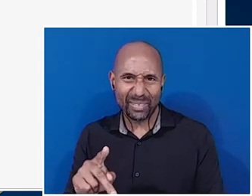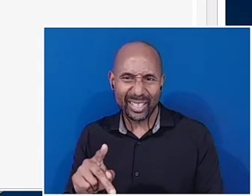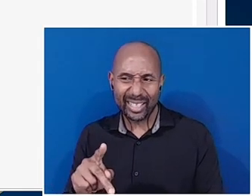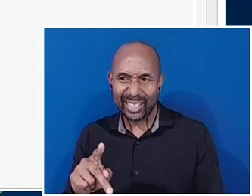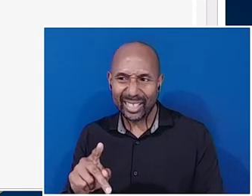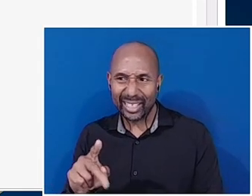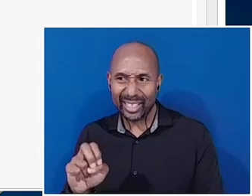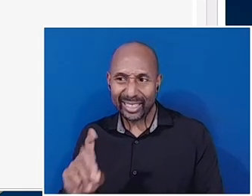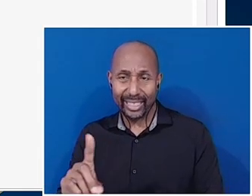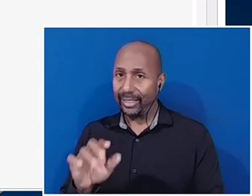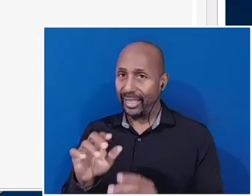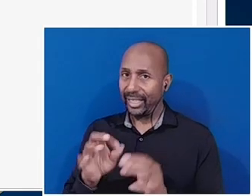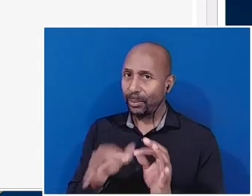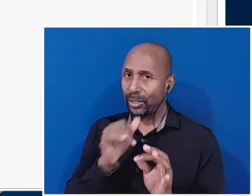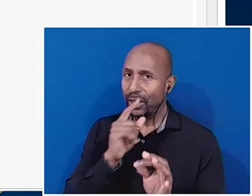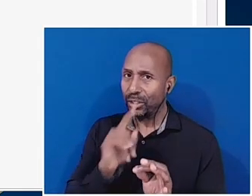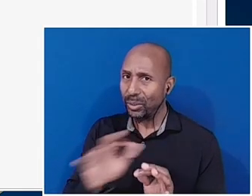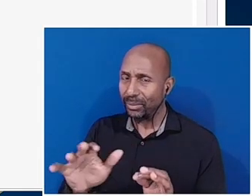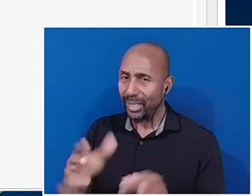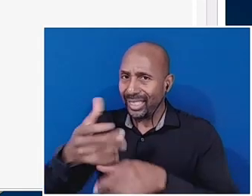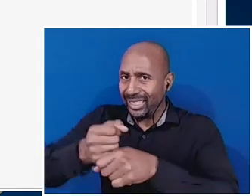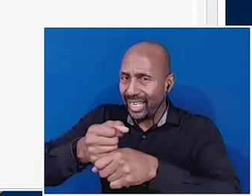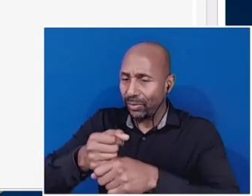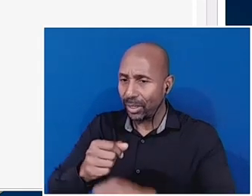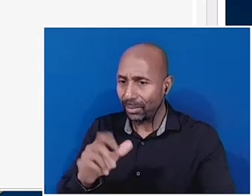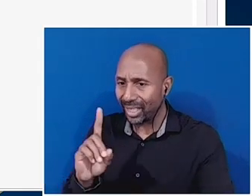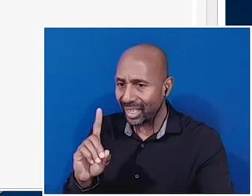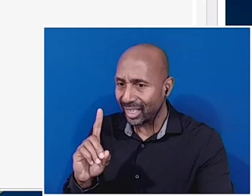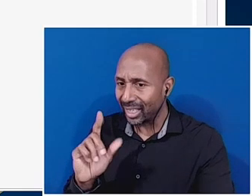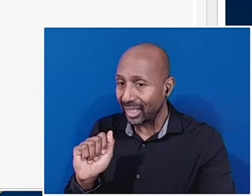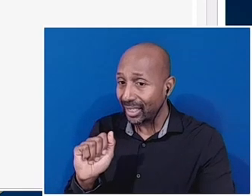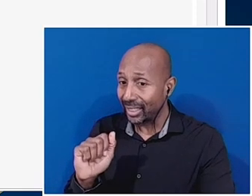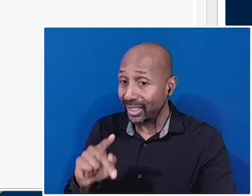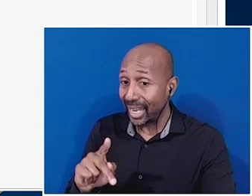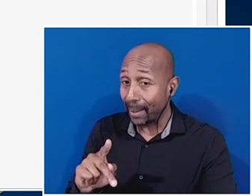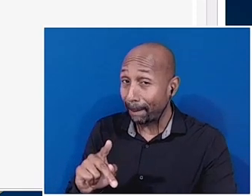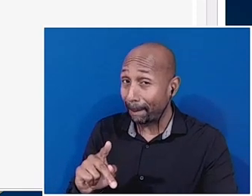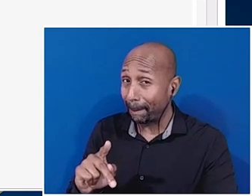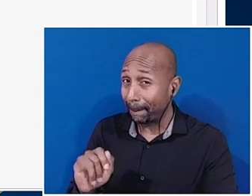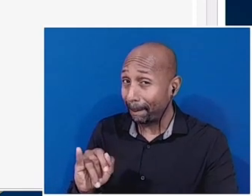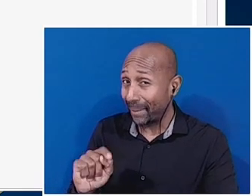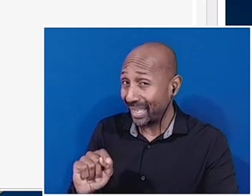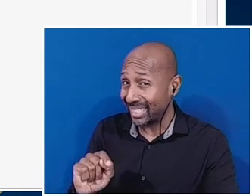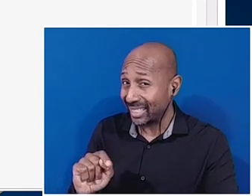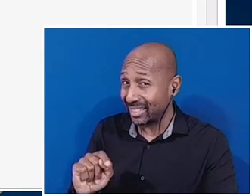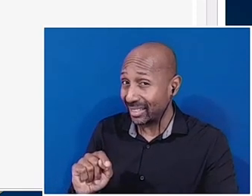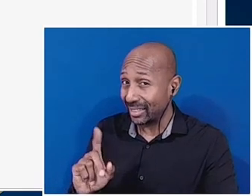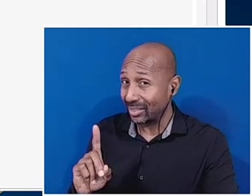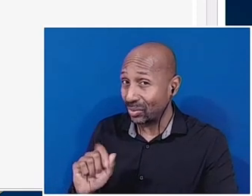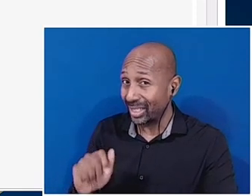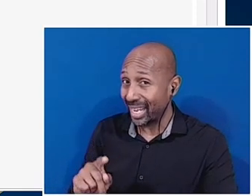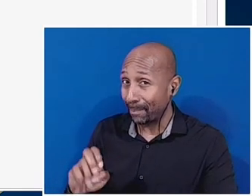information is in there. But, you know, I don't know about your agency, but if any e-mails come in to me